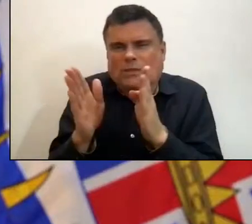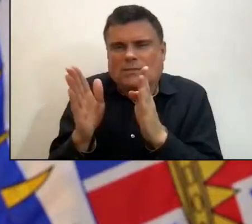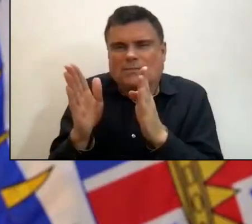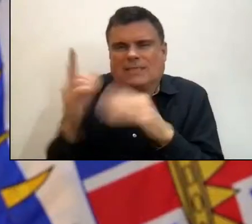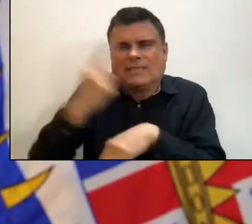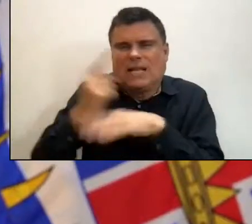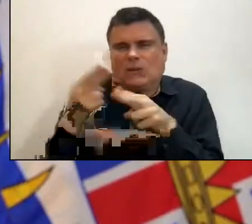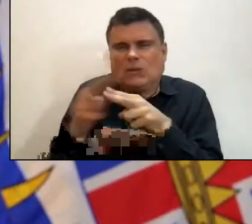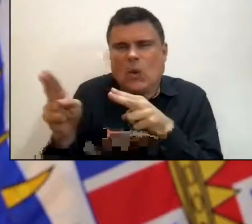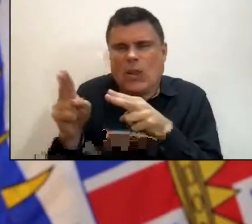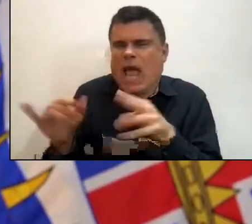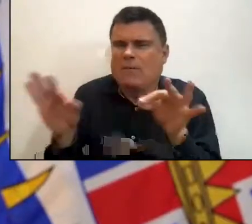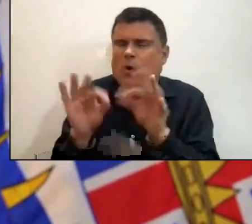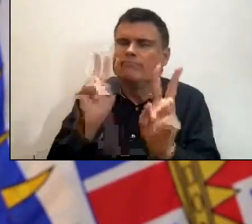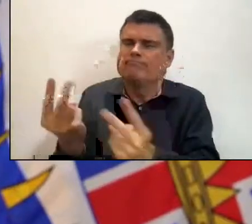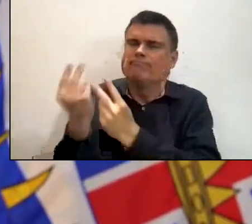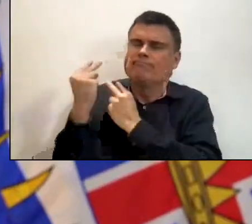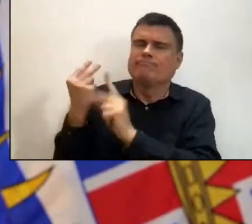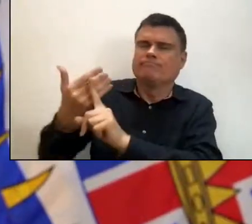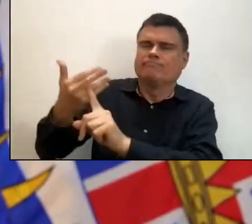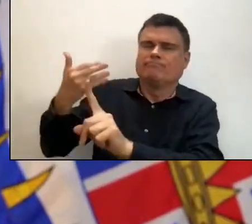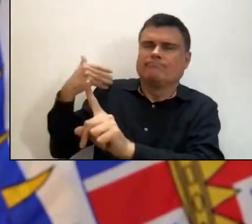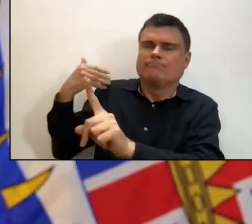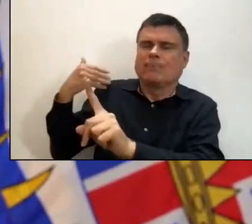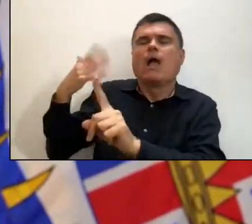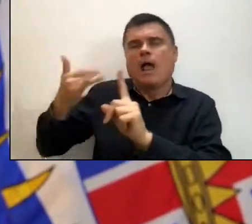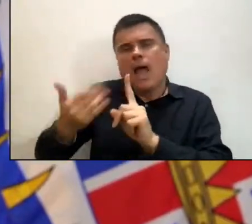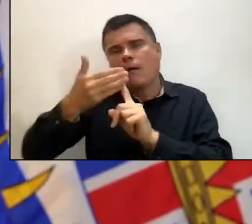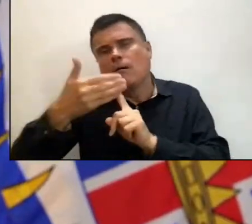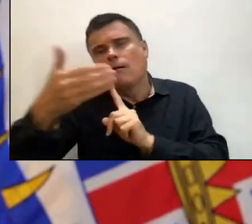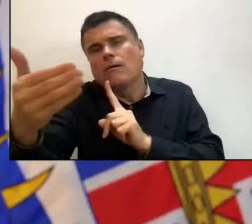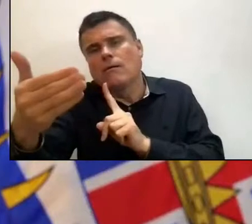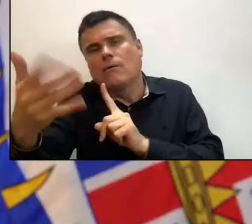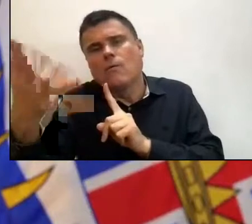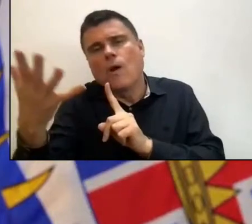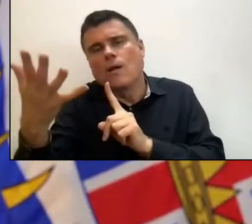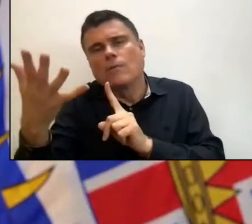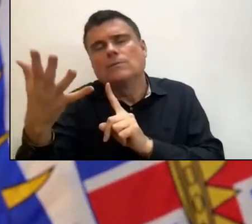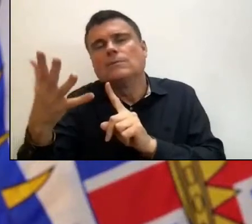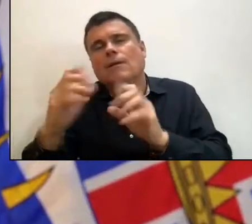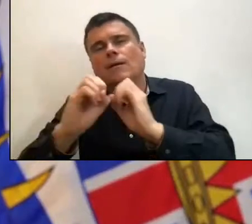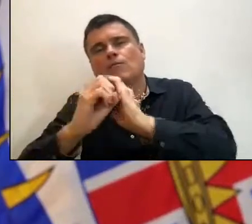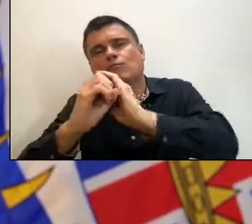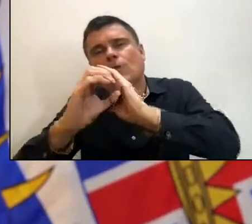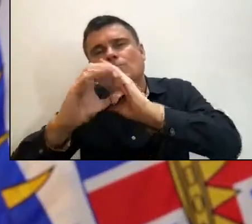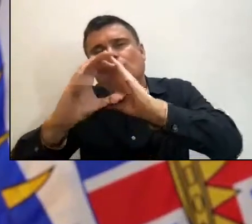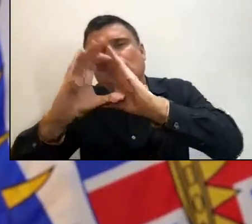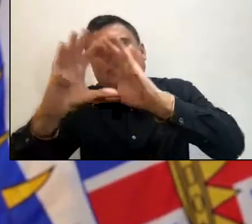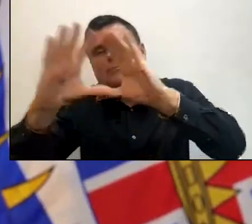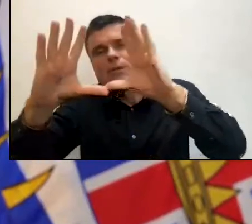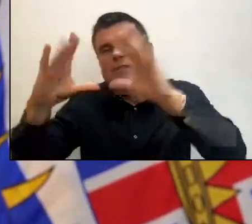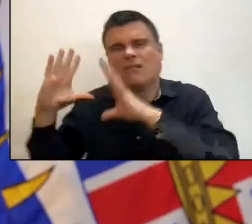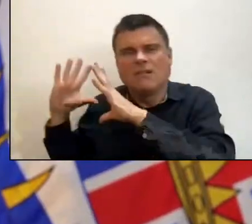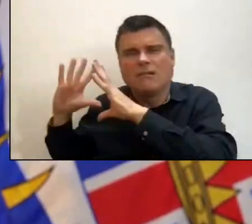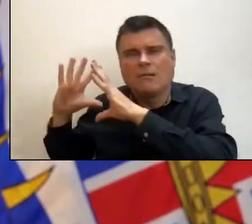this last few yes d we contue t have.